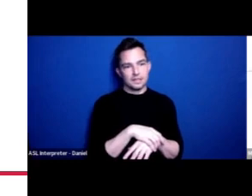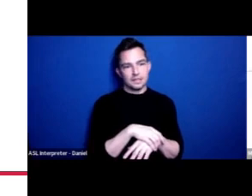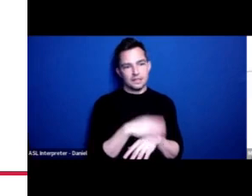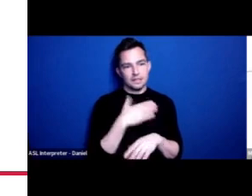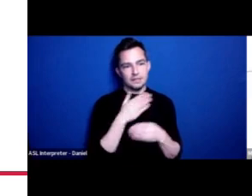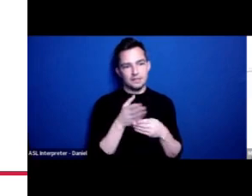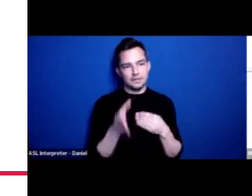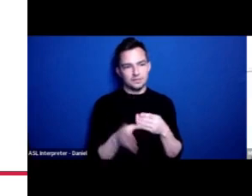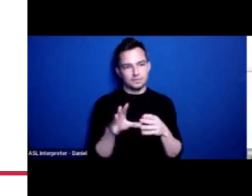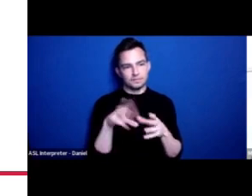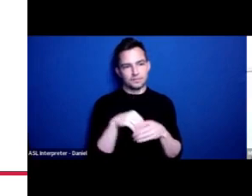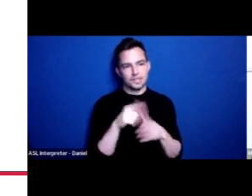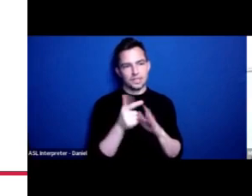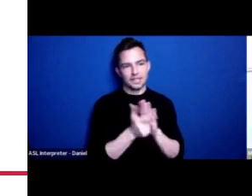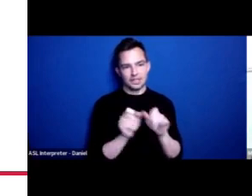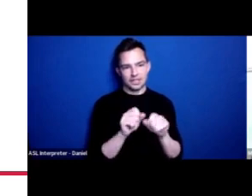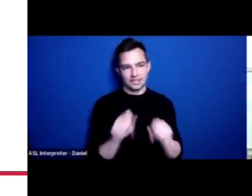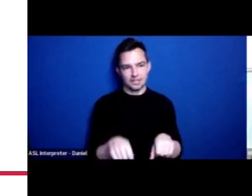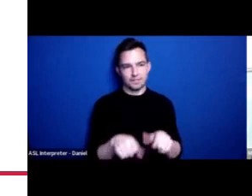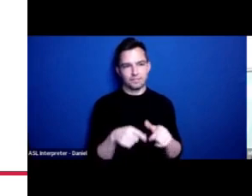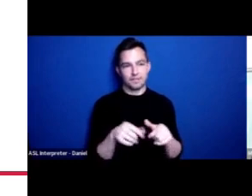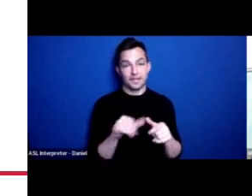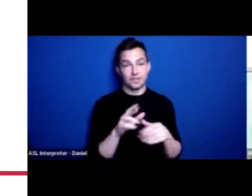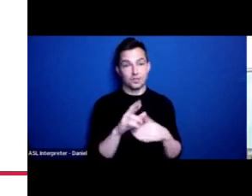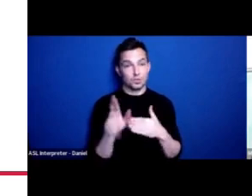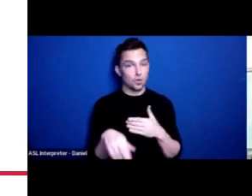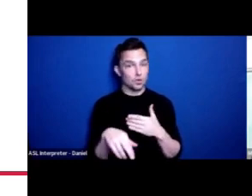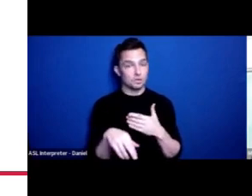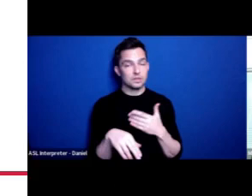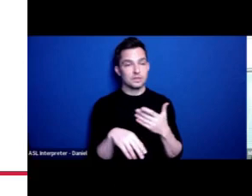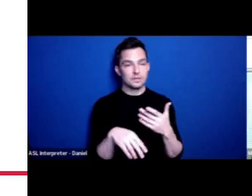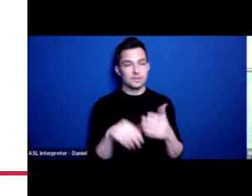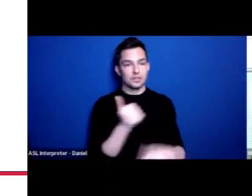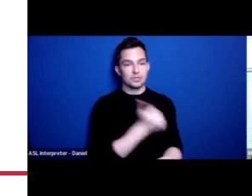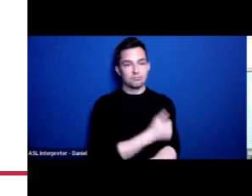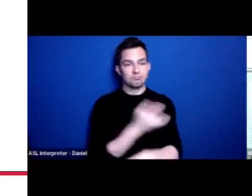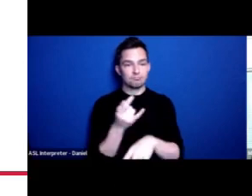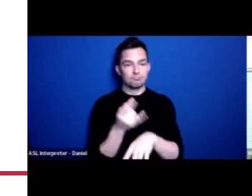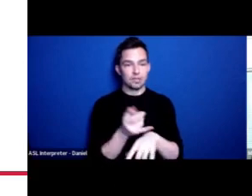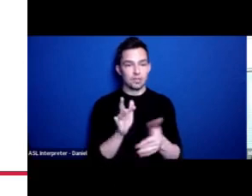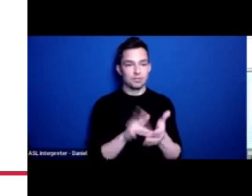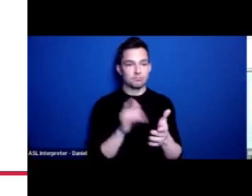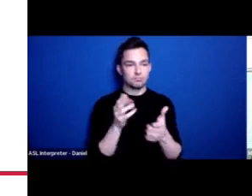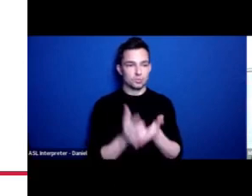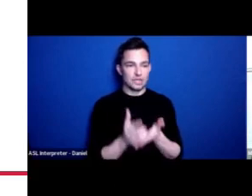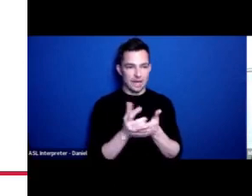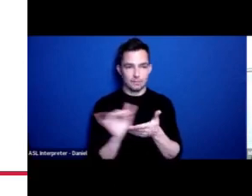include a legal system. And then as a result, the legal system was also substance abuse rehabilitation. I had to admit